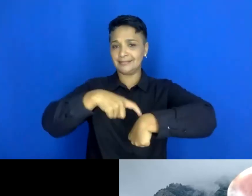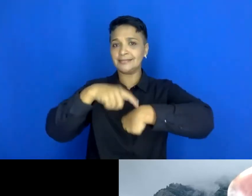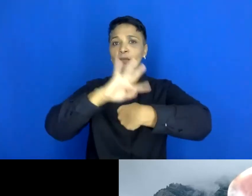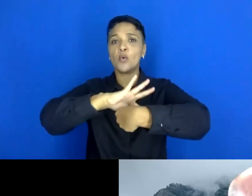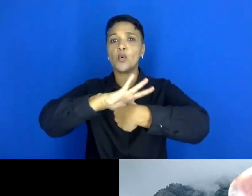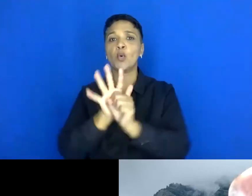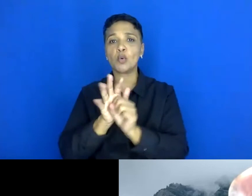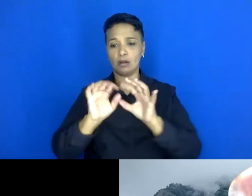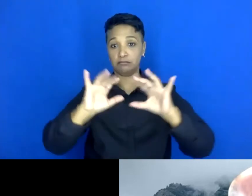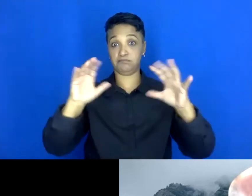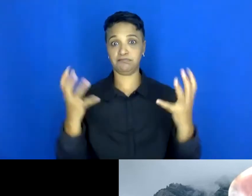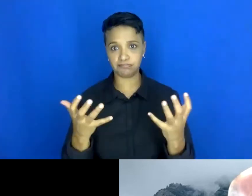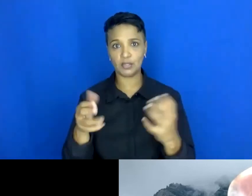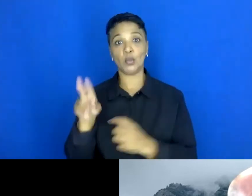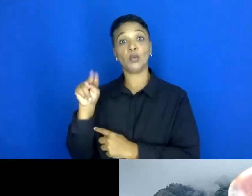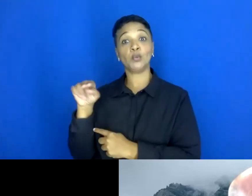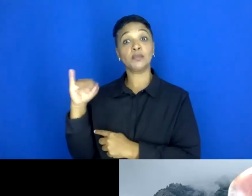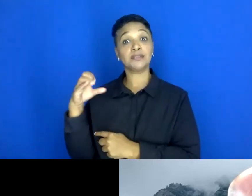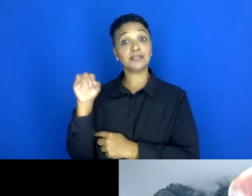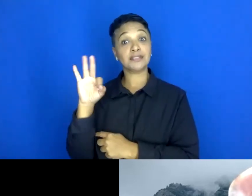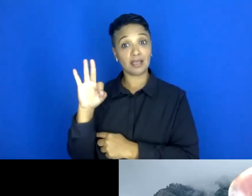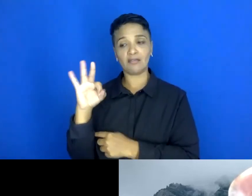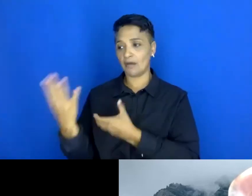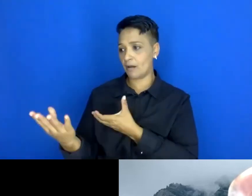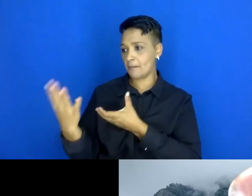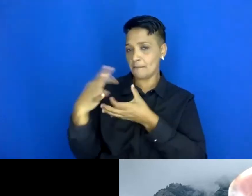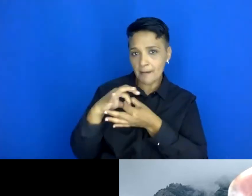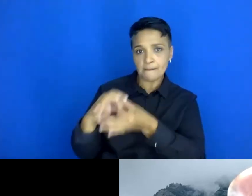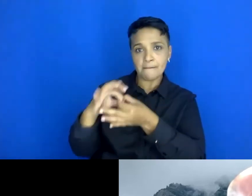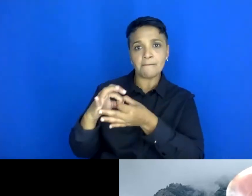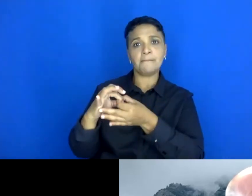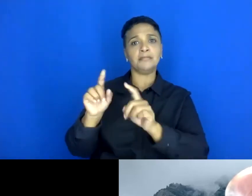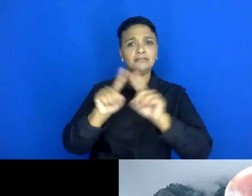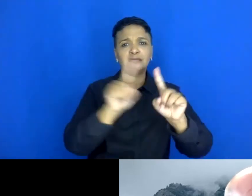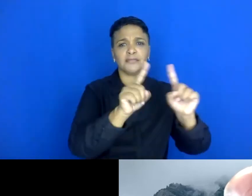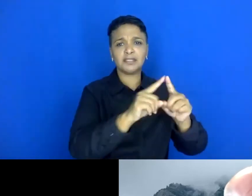agency supported the engagement of youth with disabilities and different activities related to